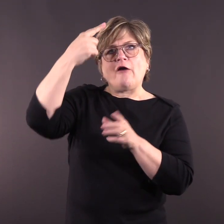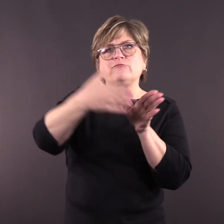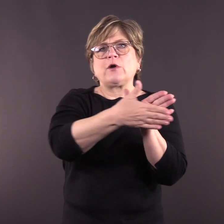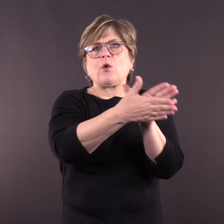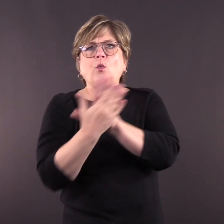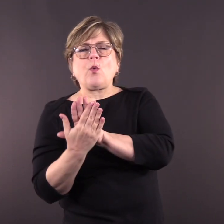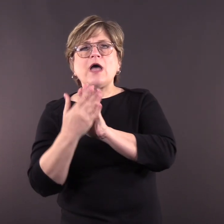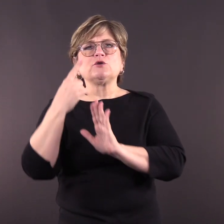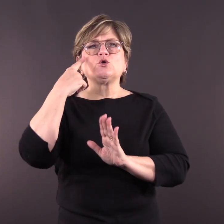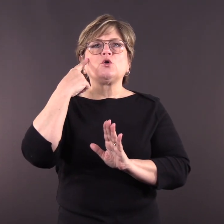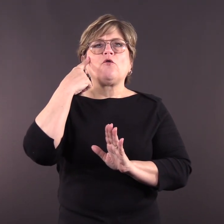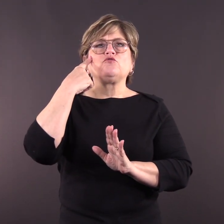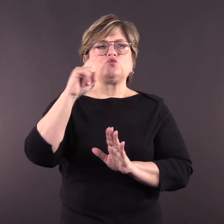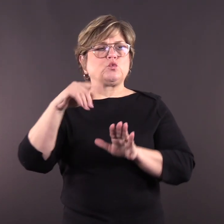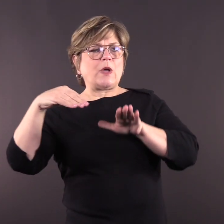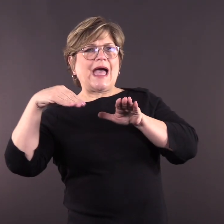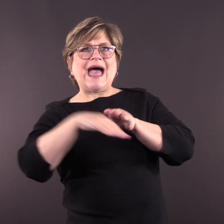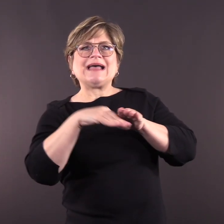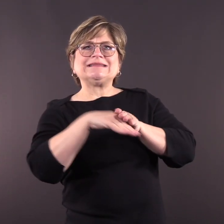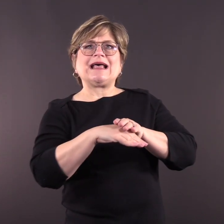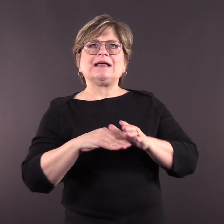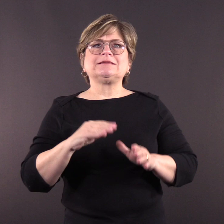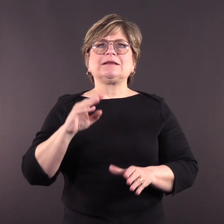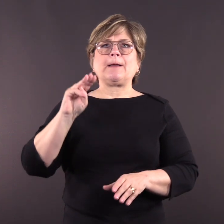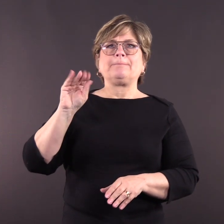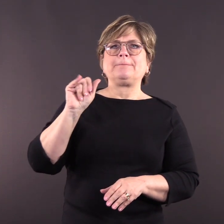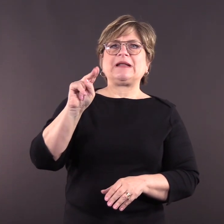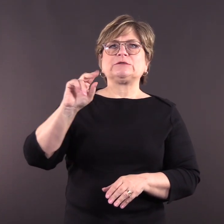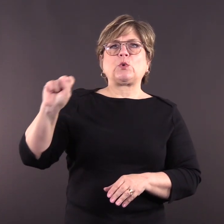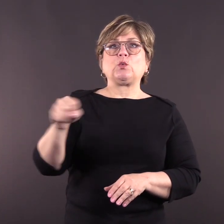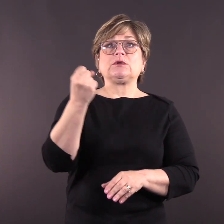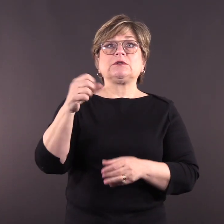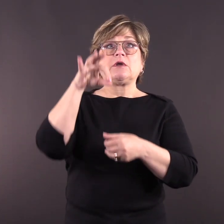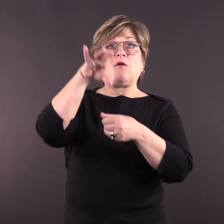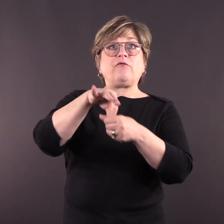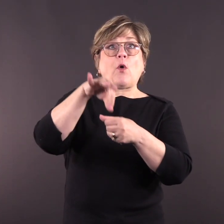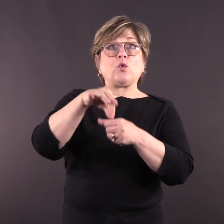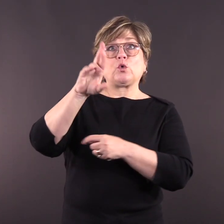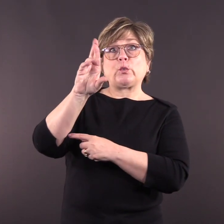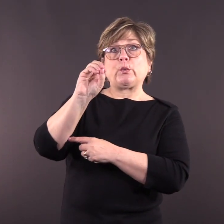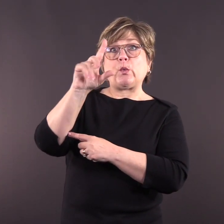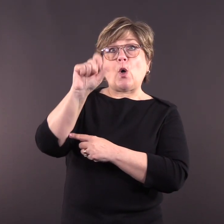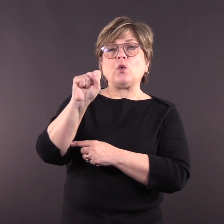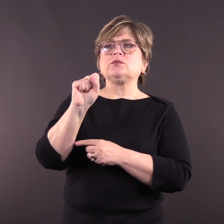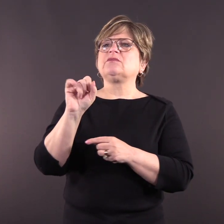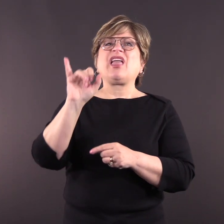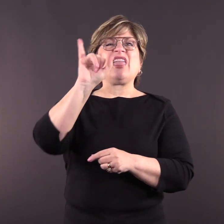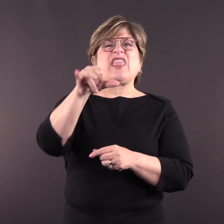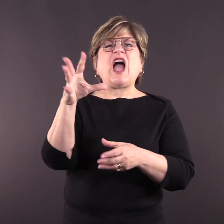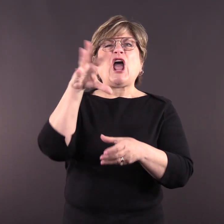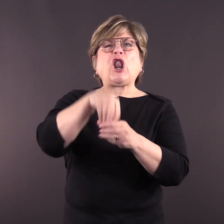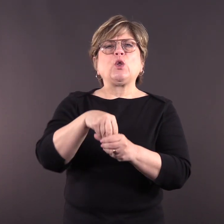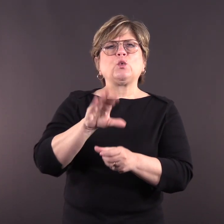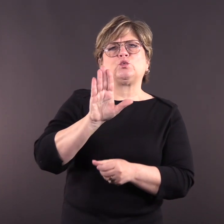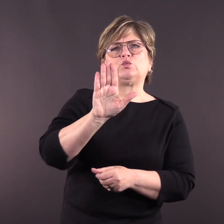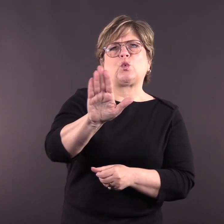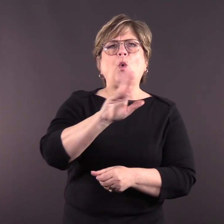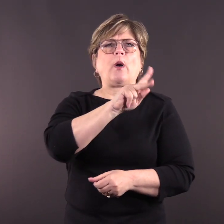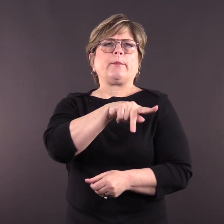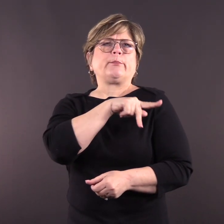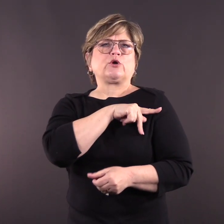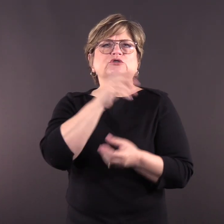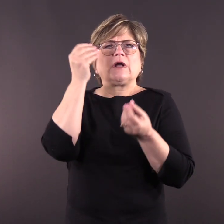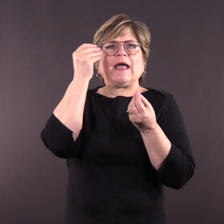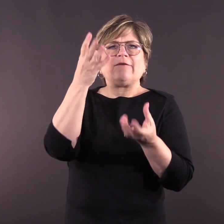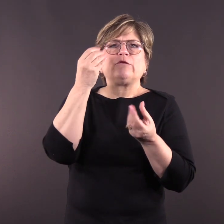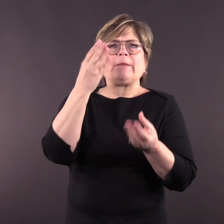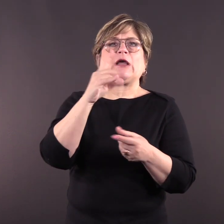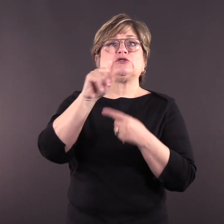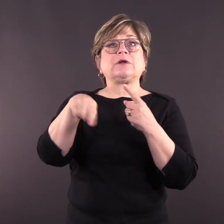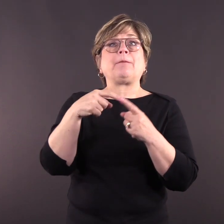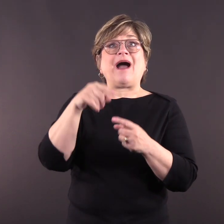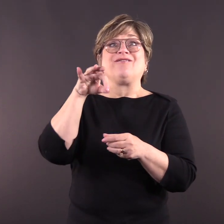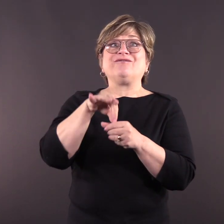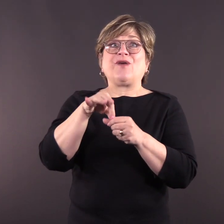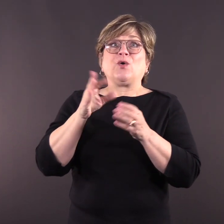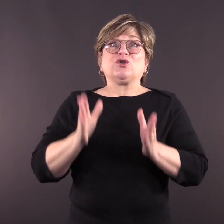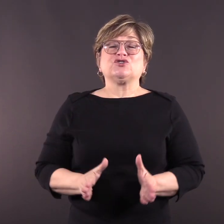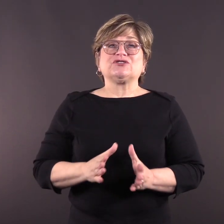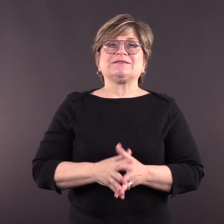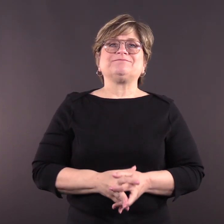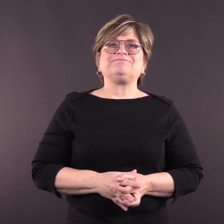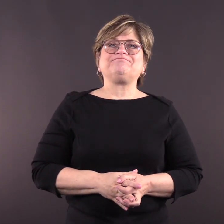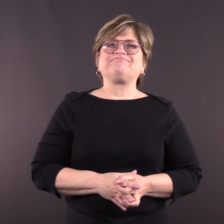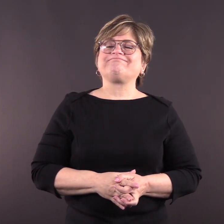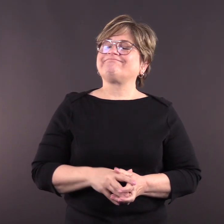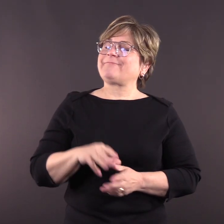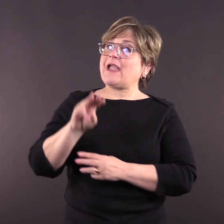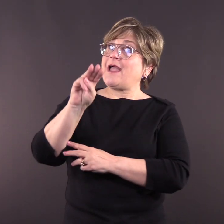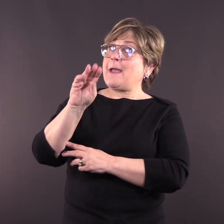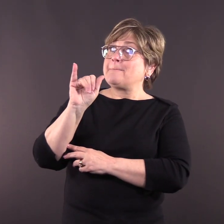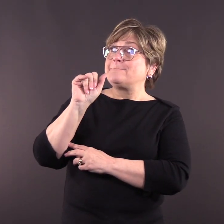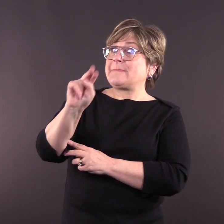to access Minnesota’s voter rolls, which include personal information about voters.